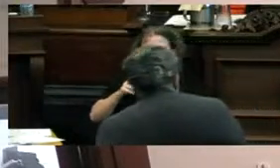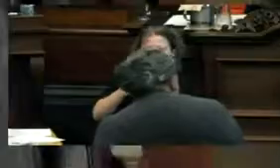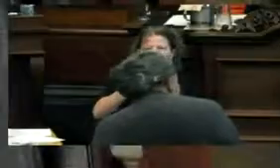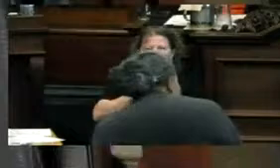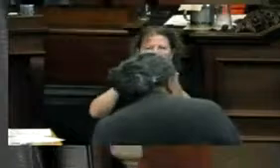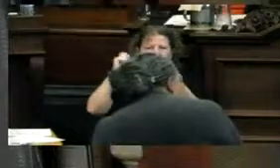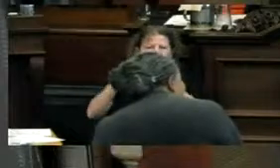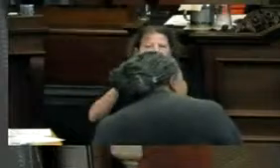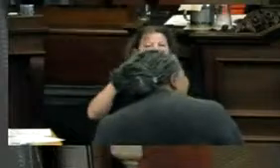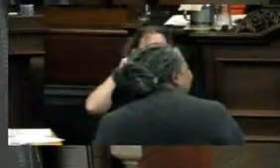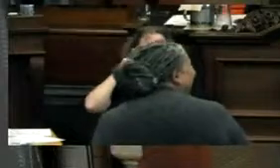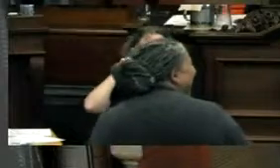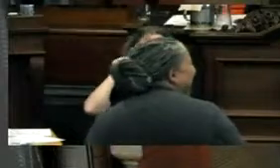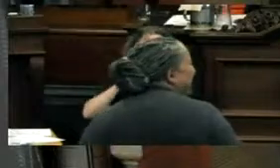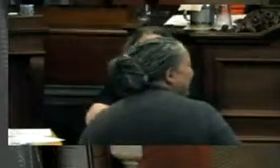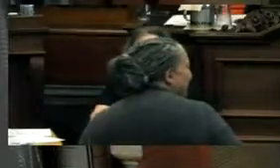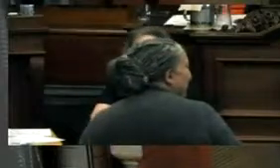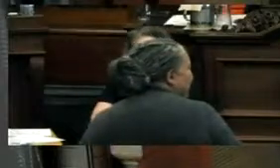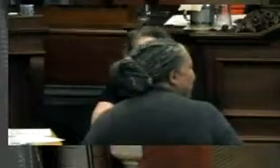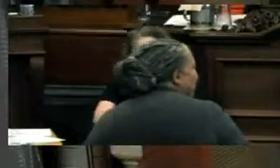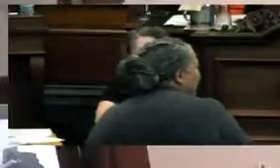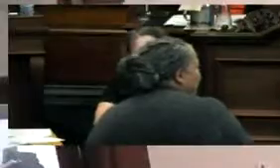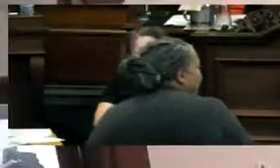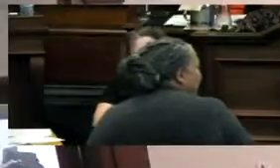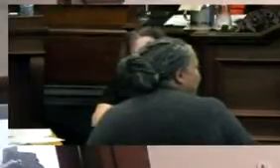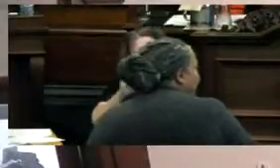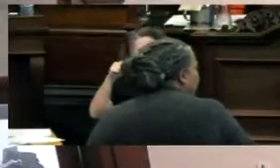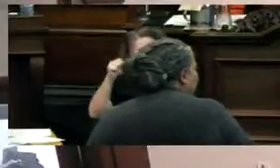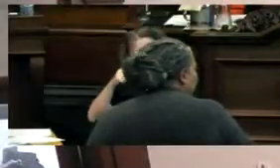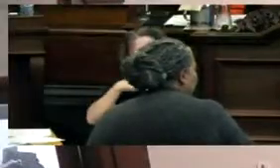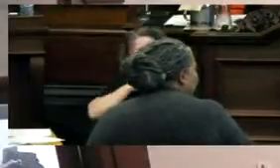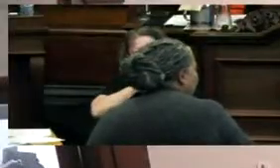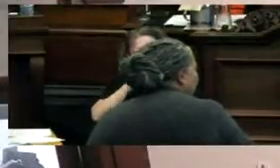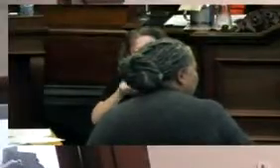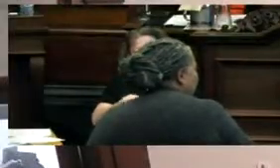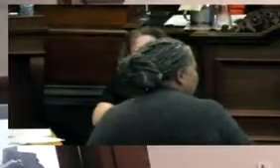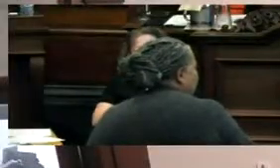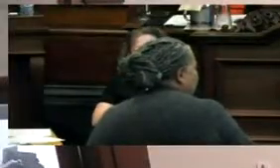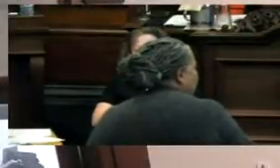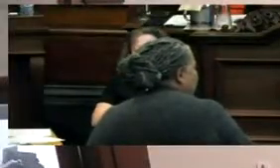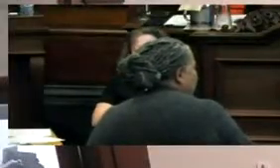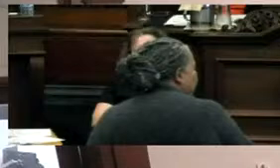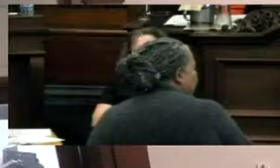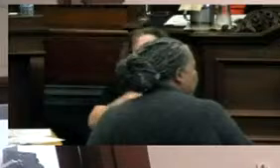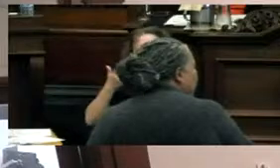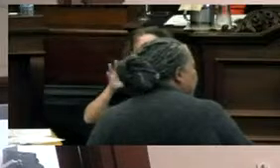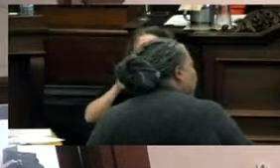fact, your reality changes? Can